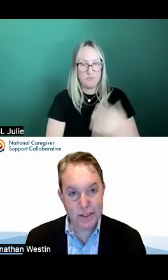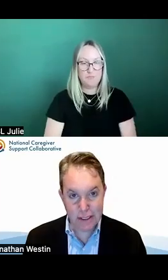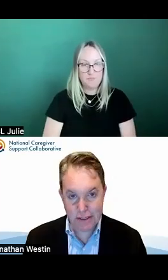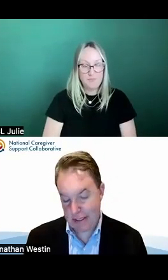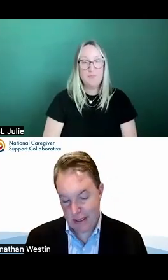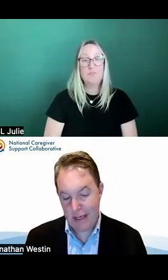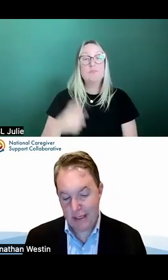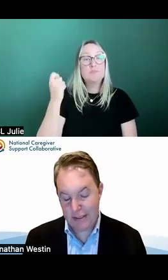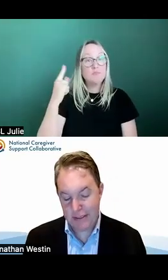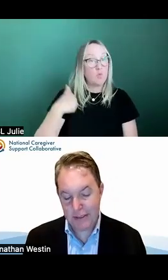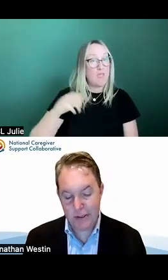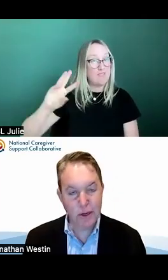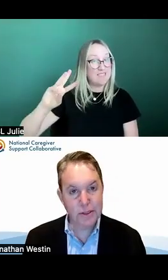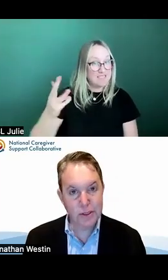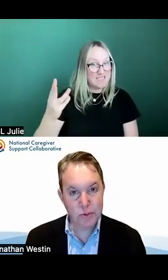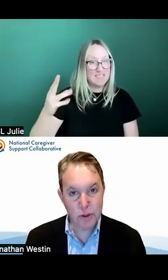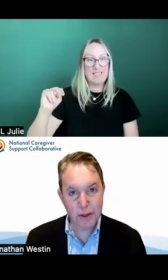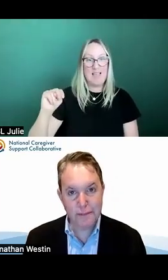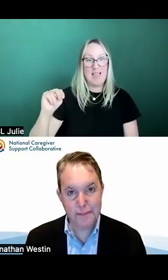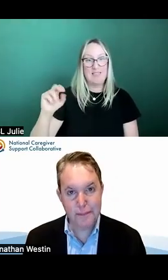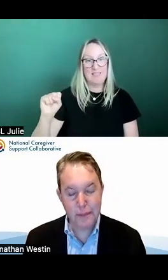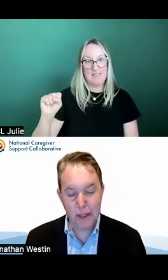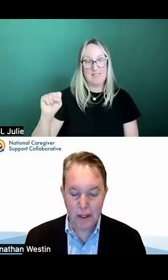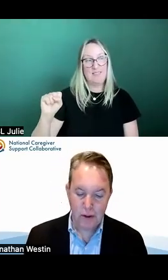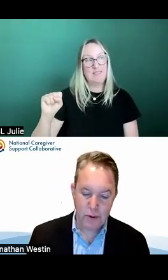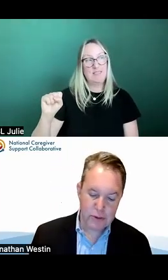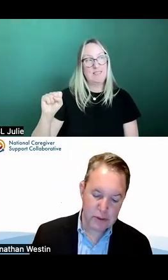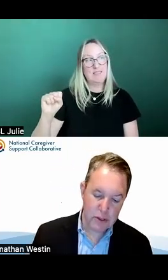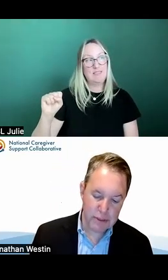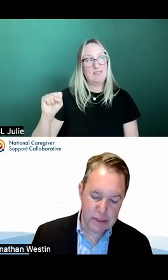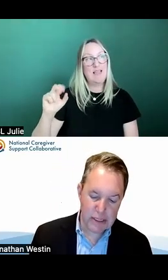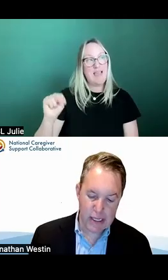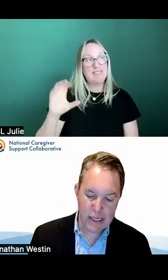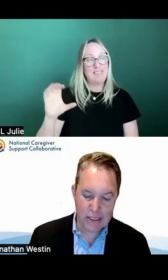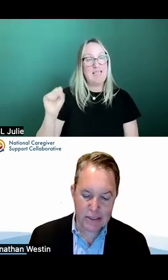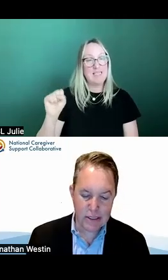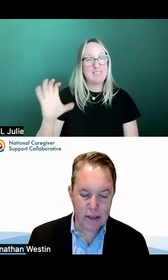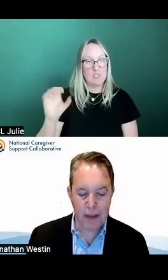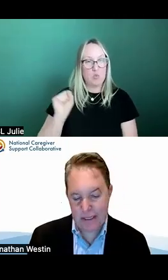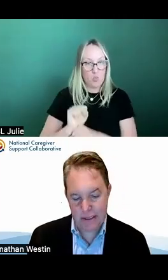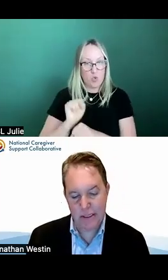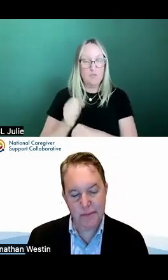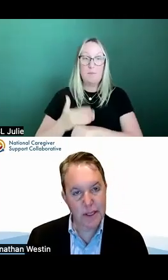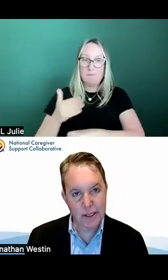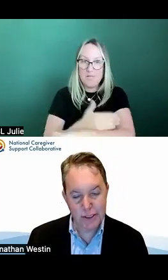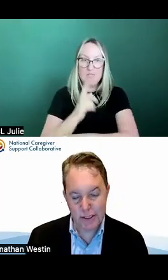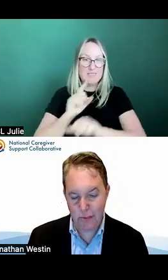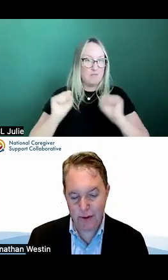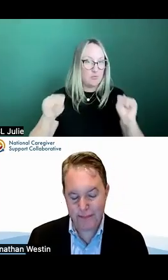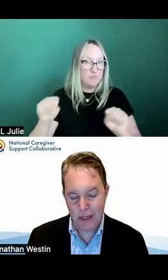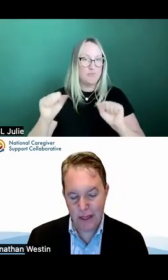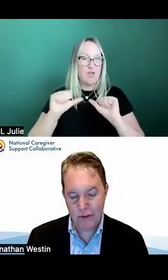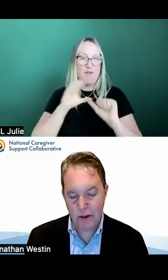a sixth NCSC grantee’s work focuses on building and enhancing the capacity of the aging network to